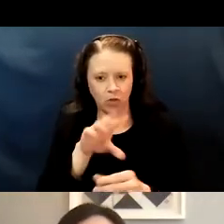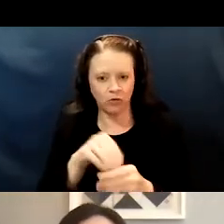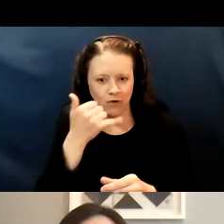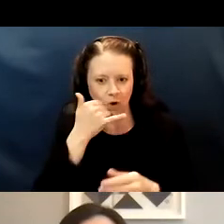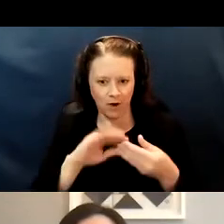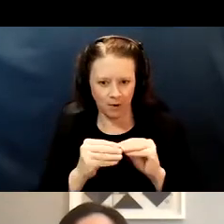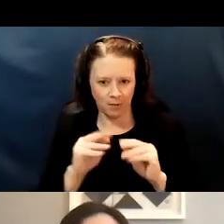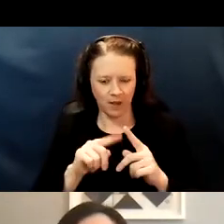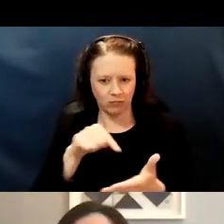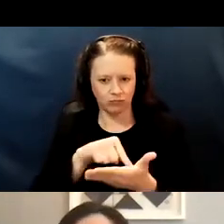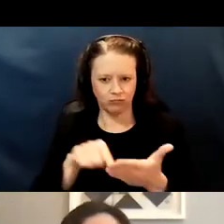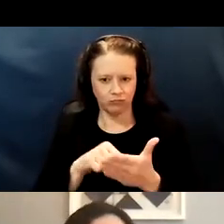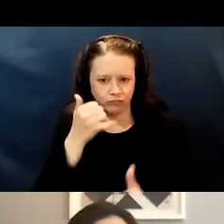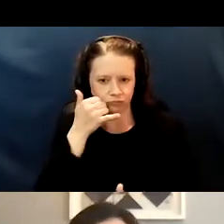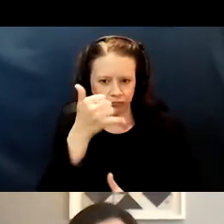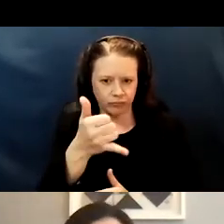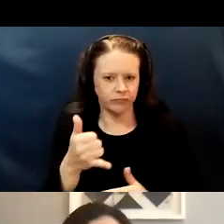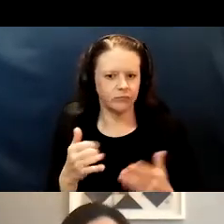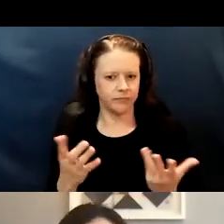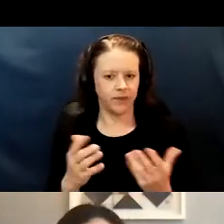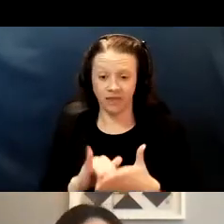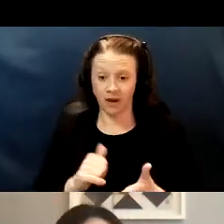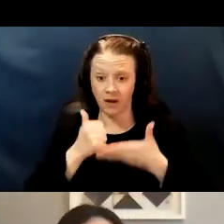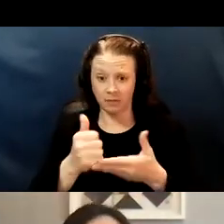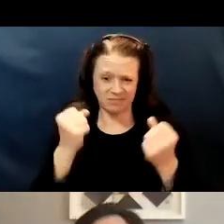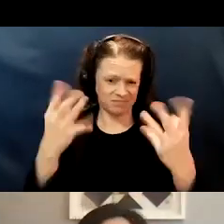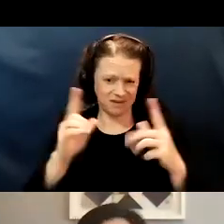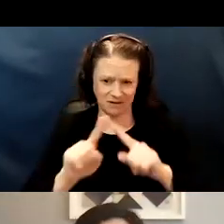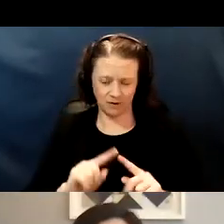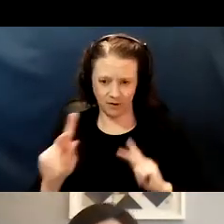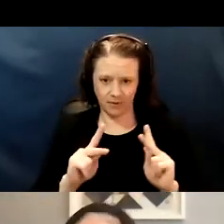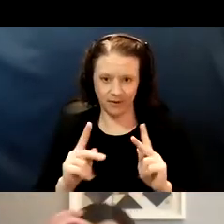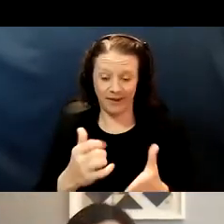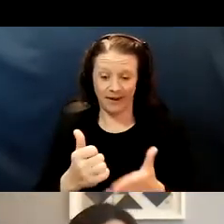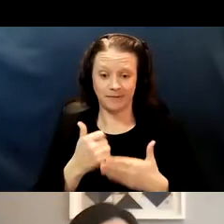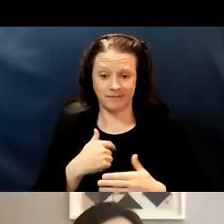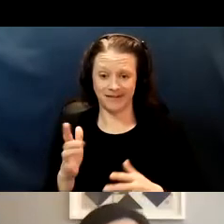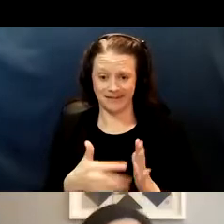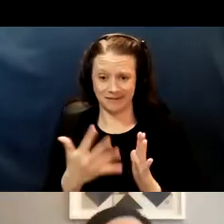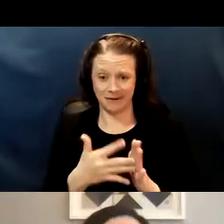dial in. And that's helpful for lots of different people. And frankly it's even helpful for me, having a concussion, because